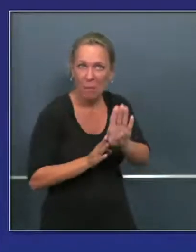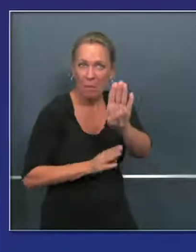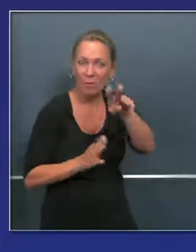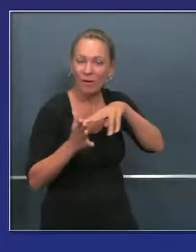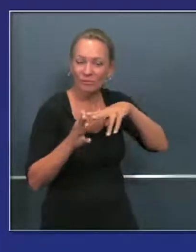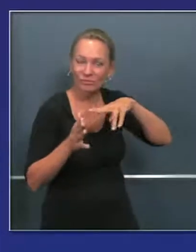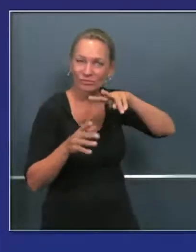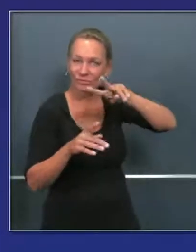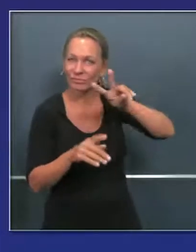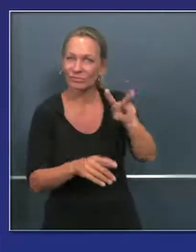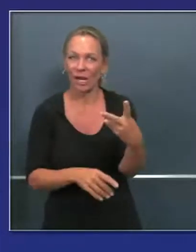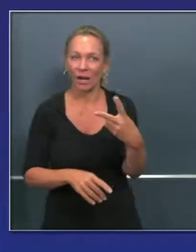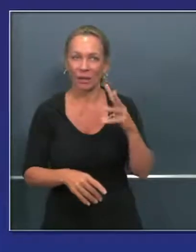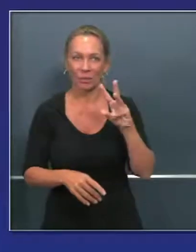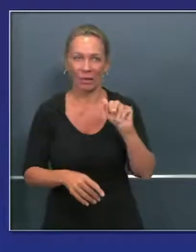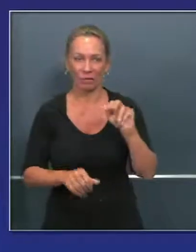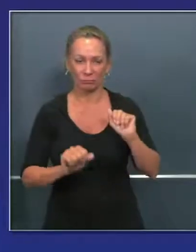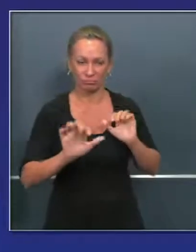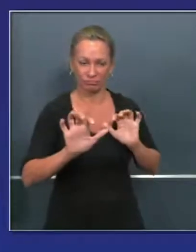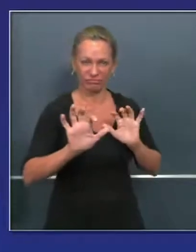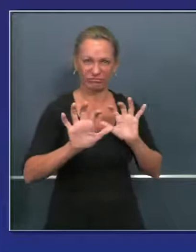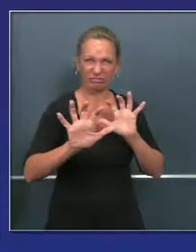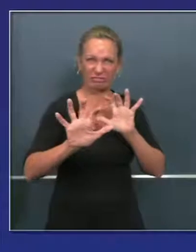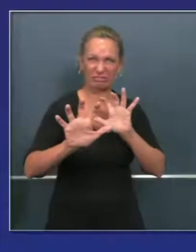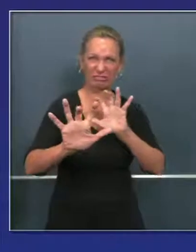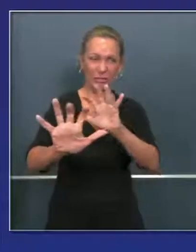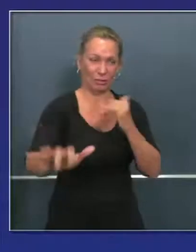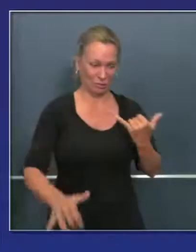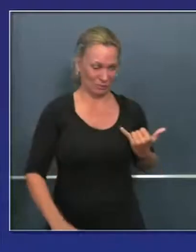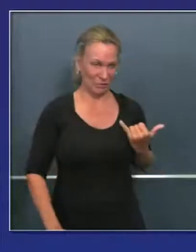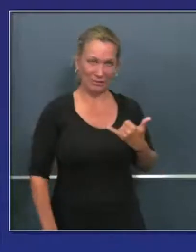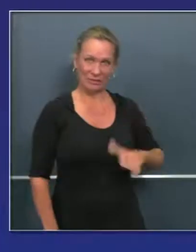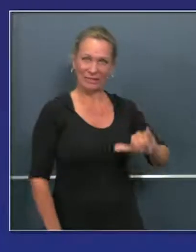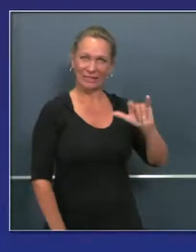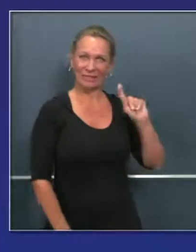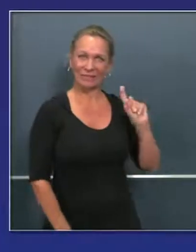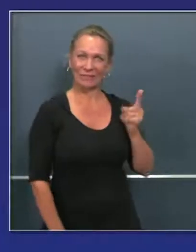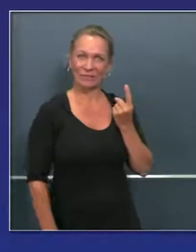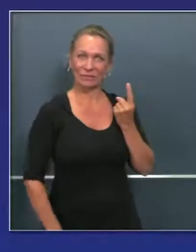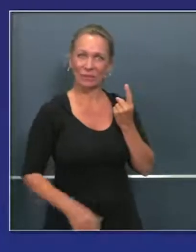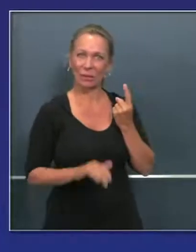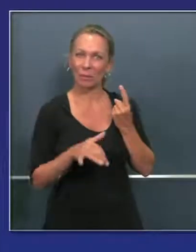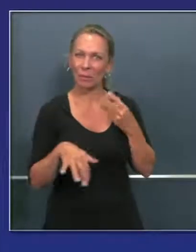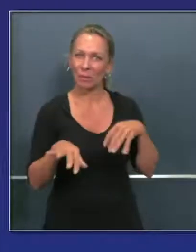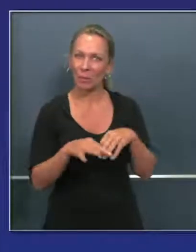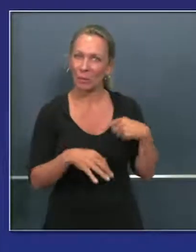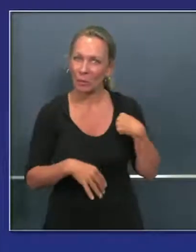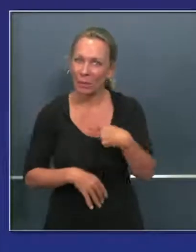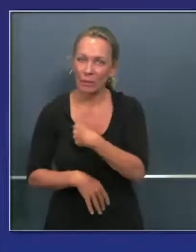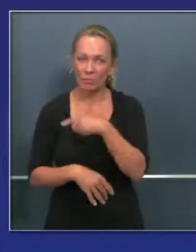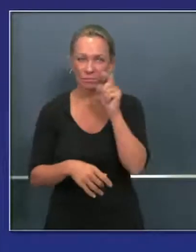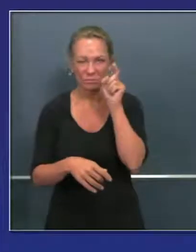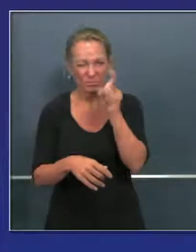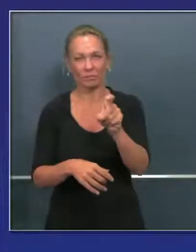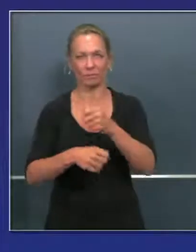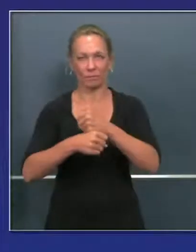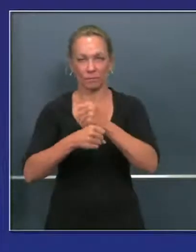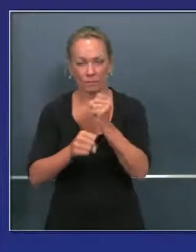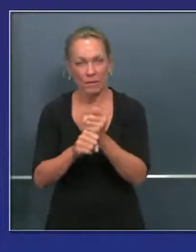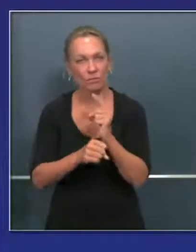capacity within and around the system not only in terms of physical capacity but also human capacity